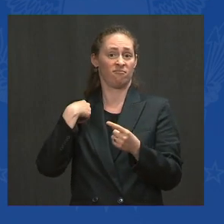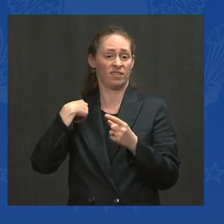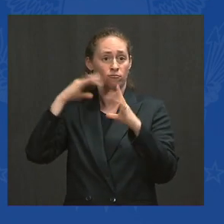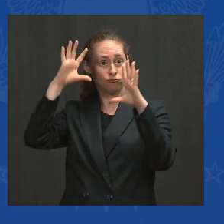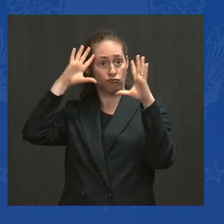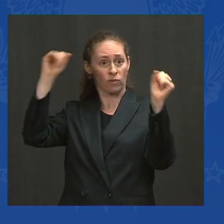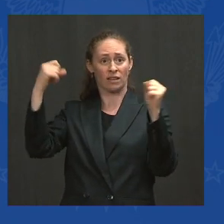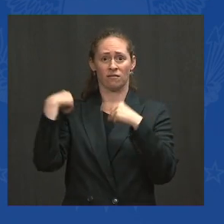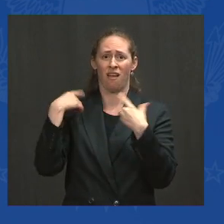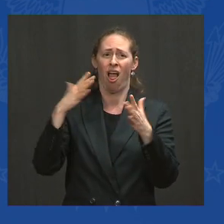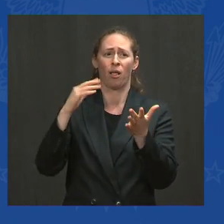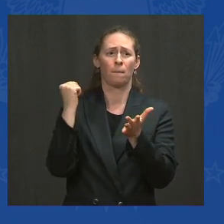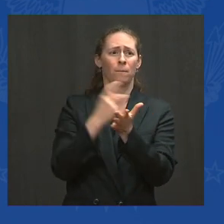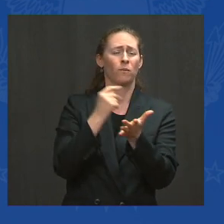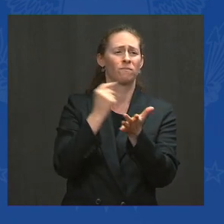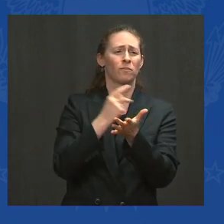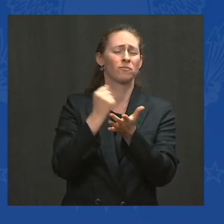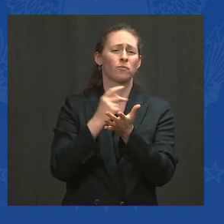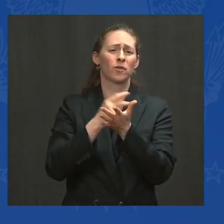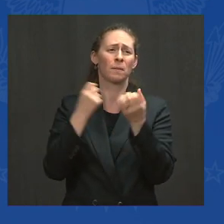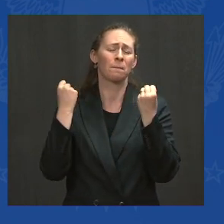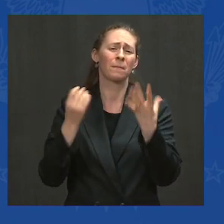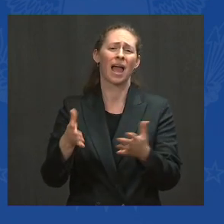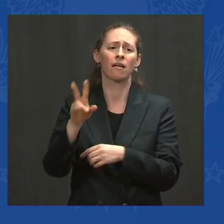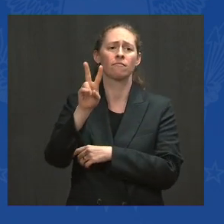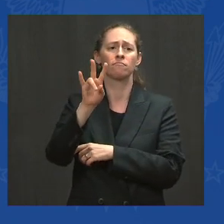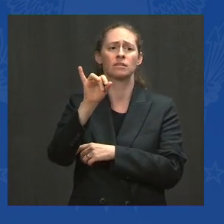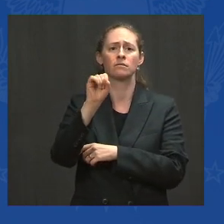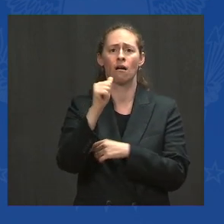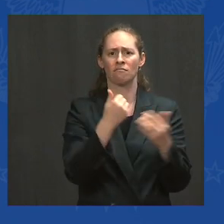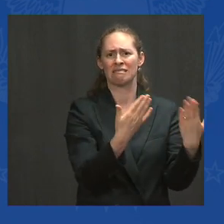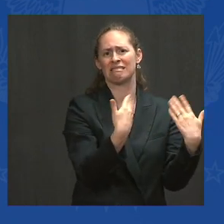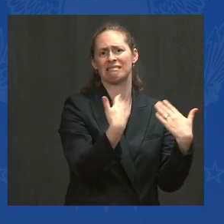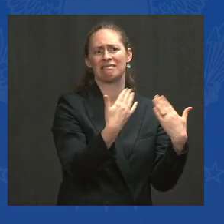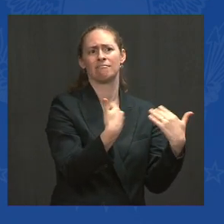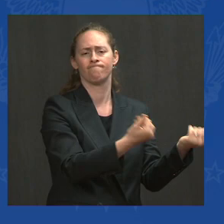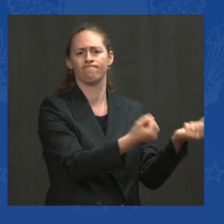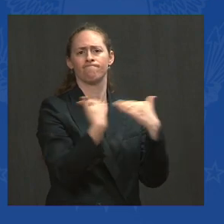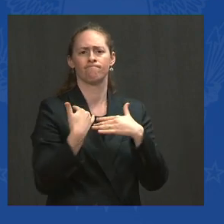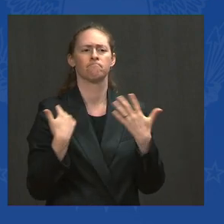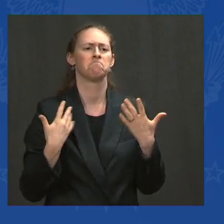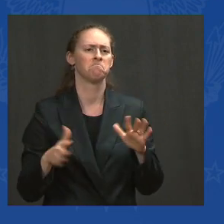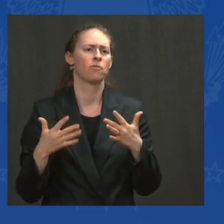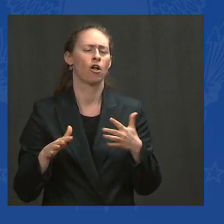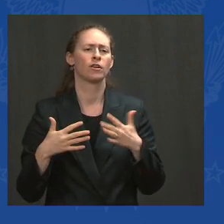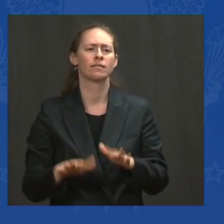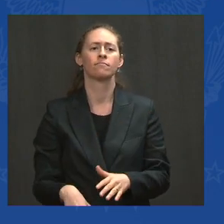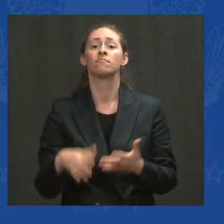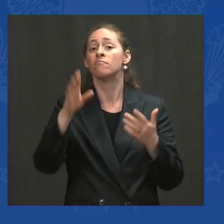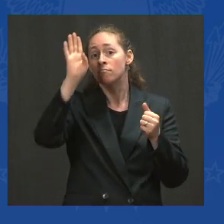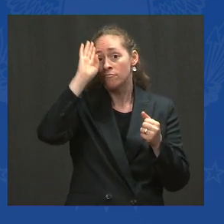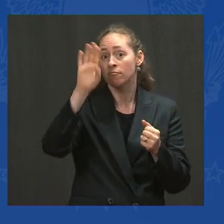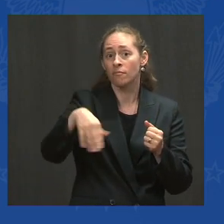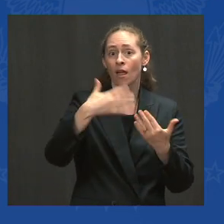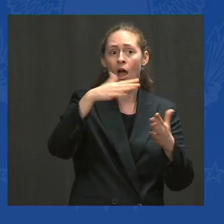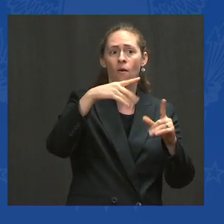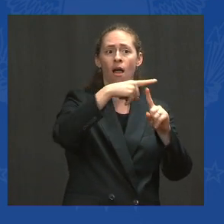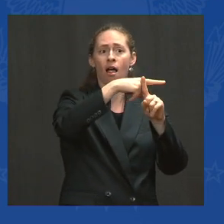come to the United States. Up to now, fewer than half have exercised their right to do that. Half have gotten on aircraft and com --